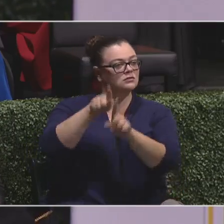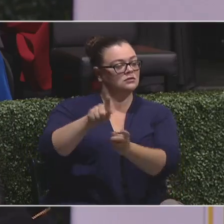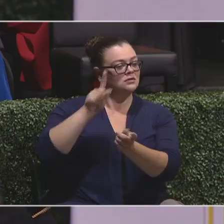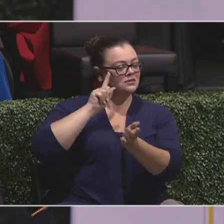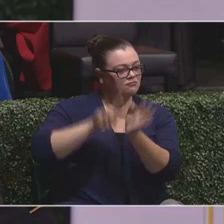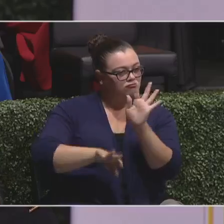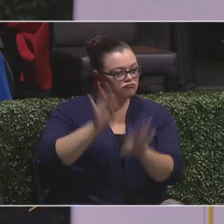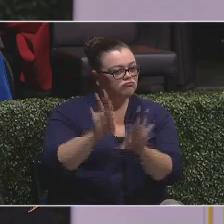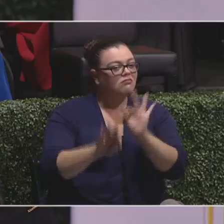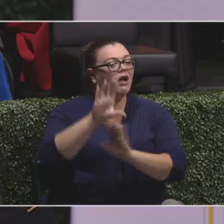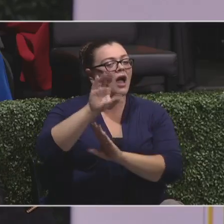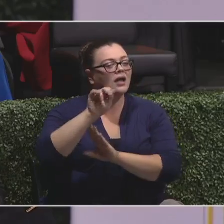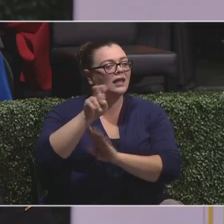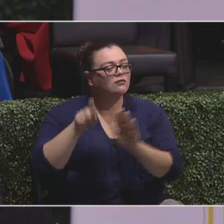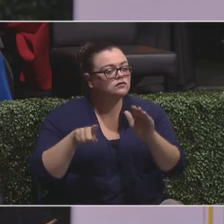HELPING US UNDERSTAND THE PATHS THROUGH